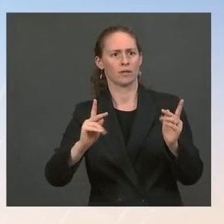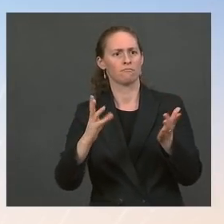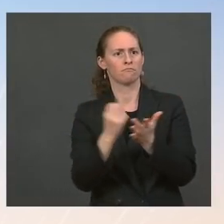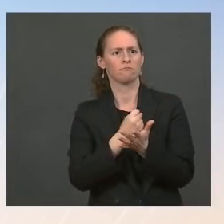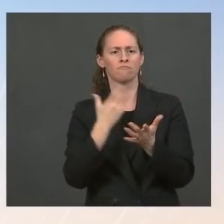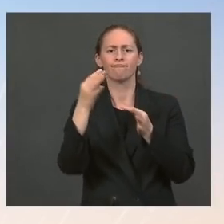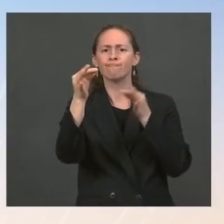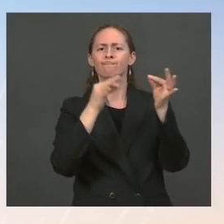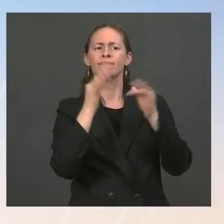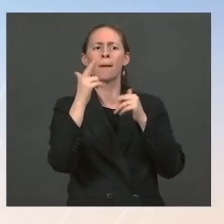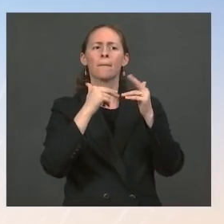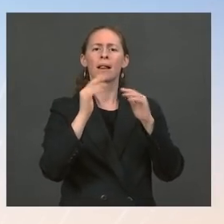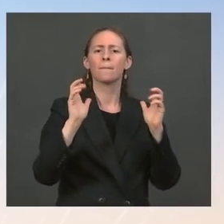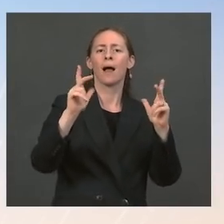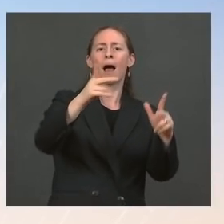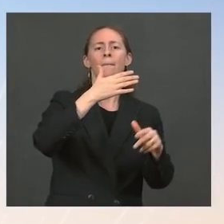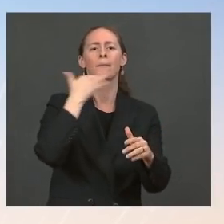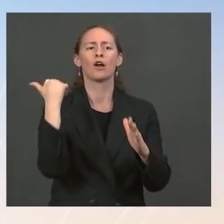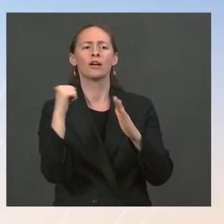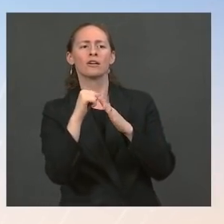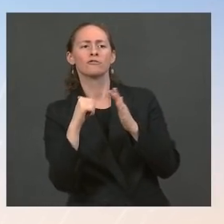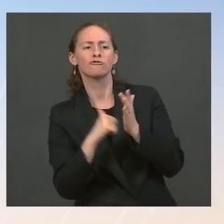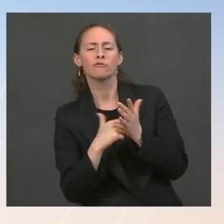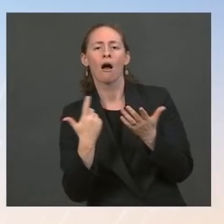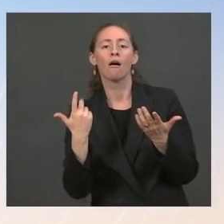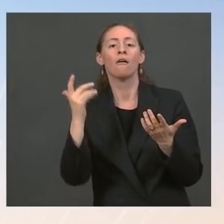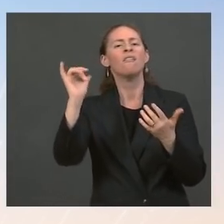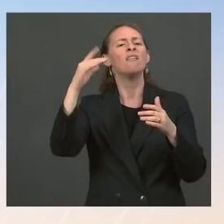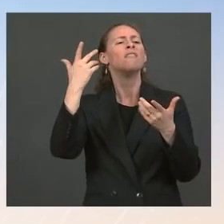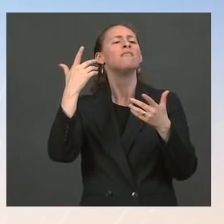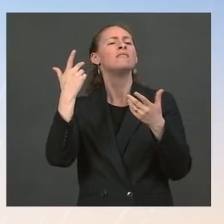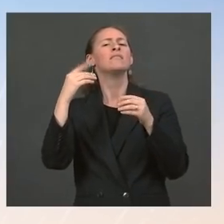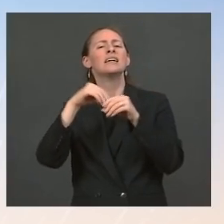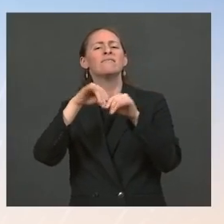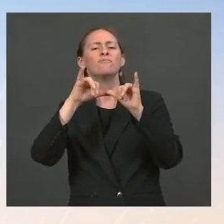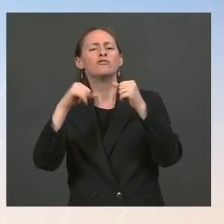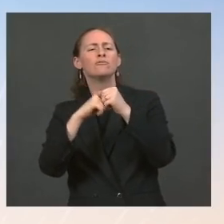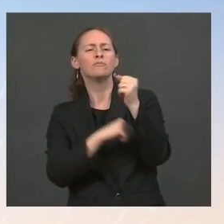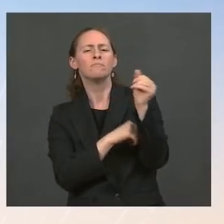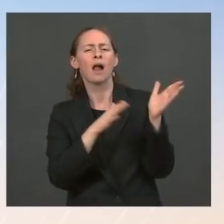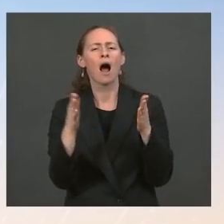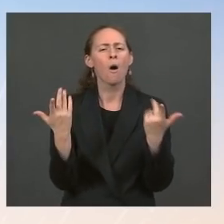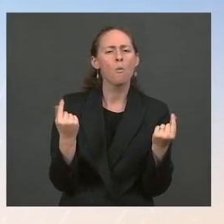of the infrastructure package, to explain to the public why these are important issues he's fighting for.